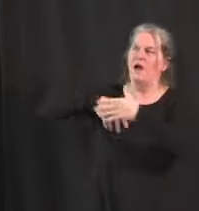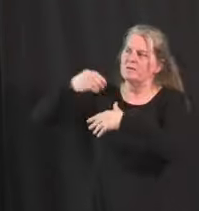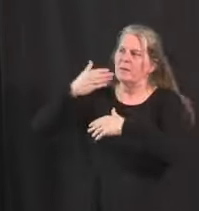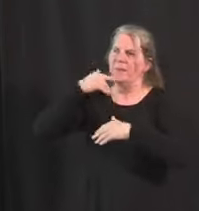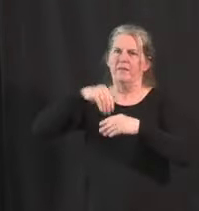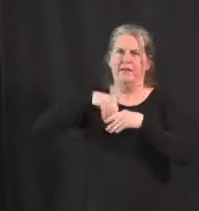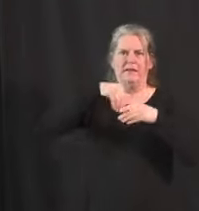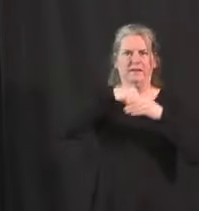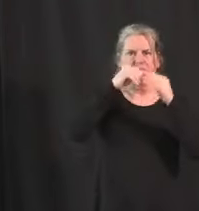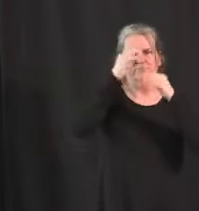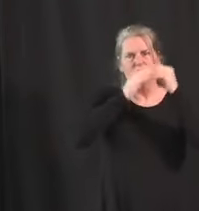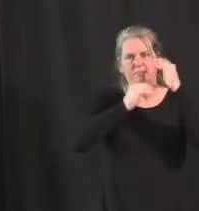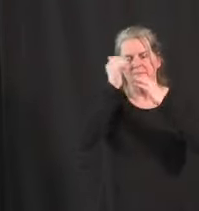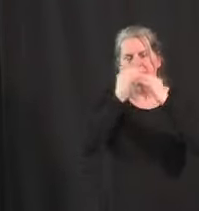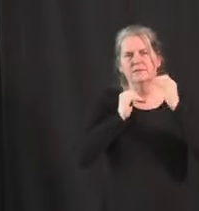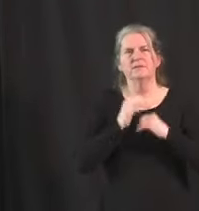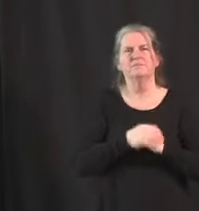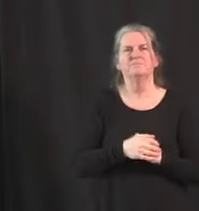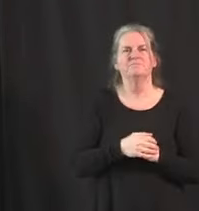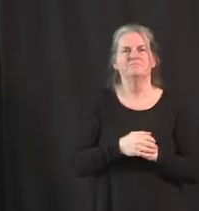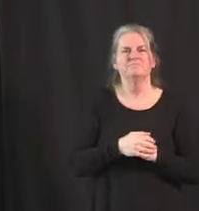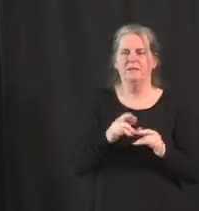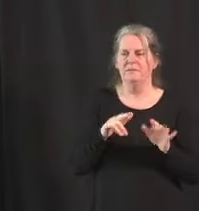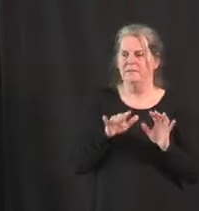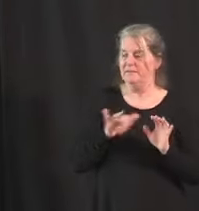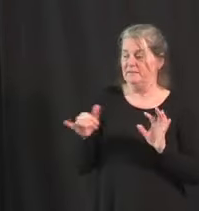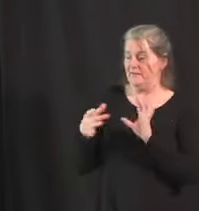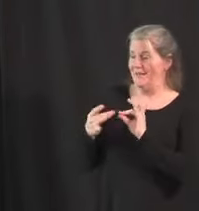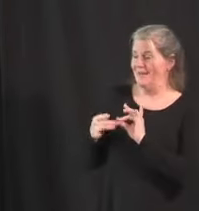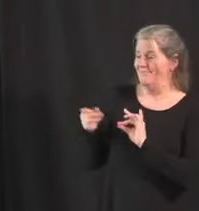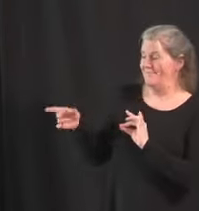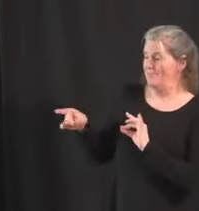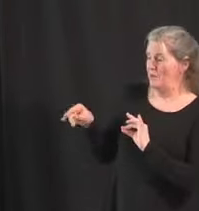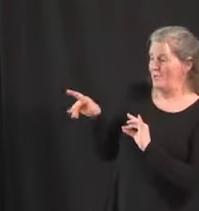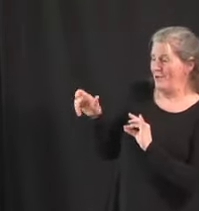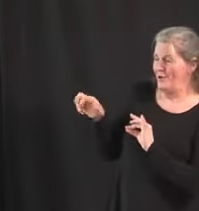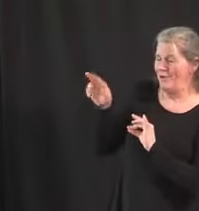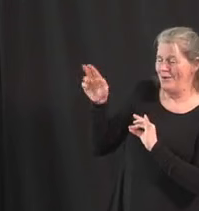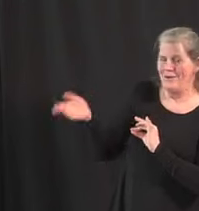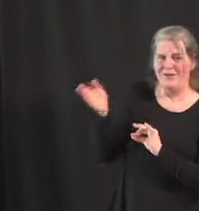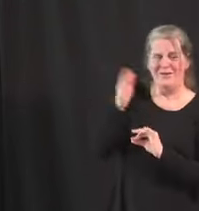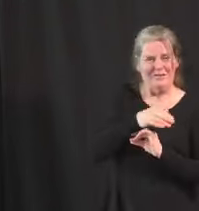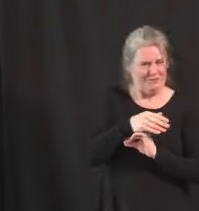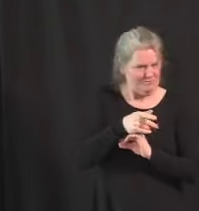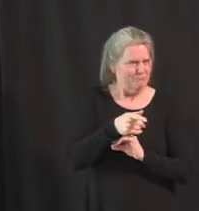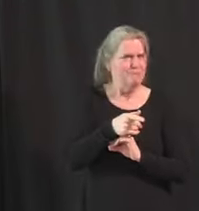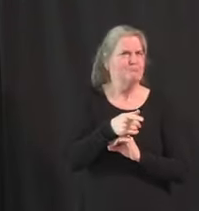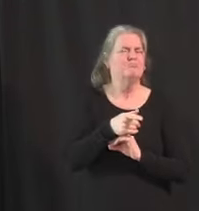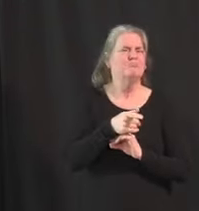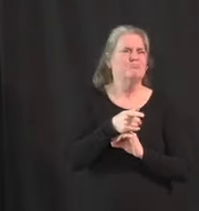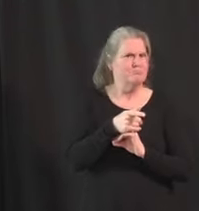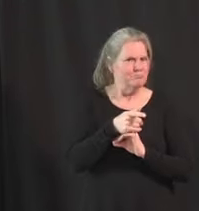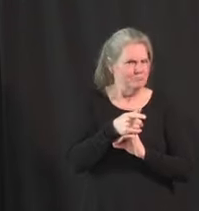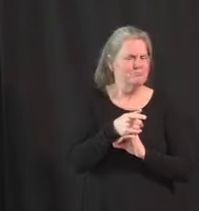LIKE THE PREMIER, I COULD NOT HELP NOTICE SOME OF THE GOOD OR SURPRISING NEWS OVER THE EASTER WEEKEND.